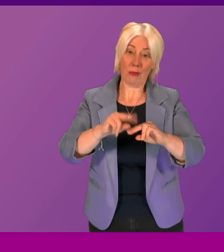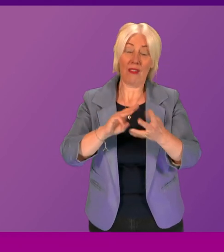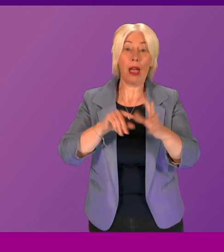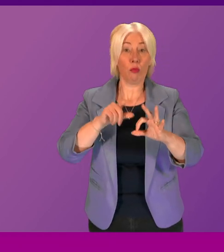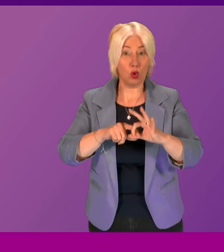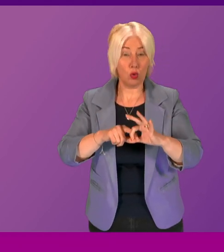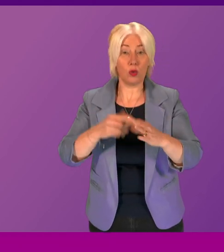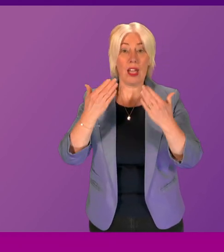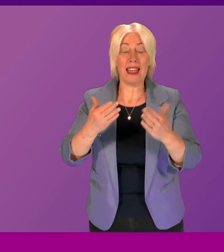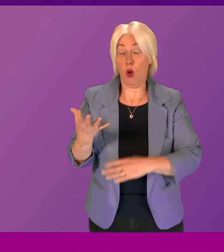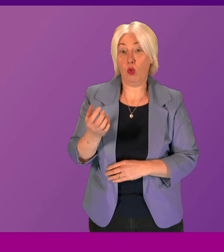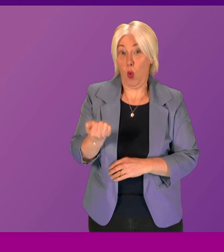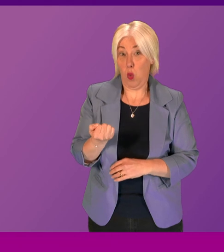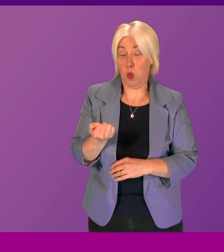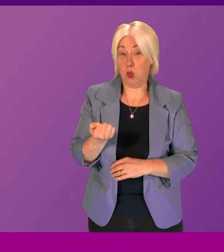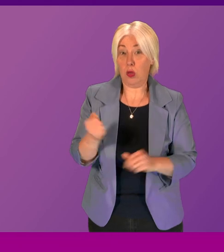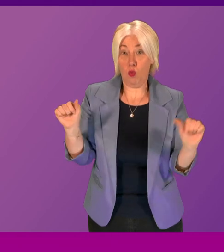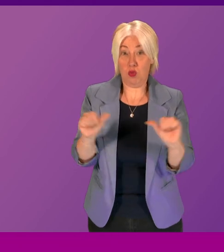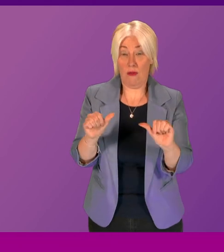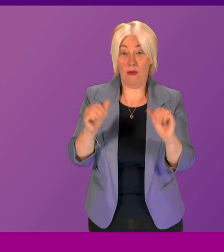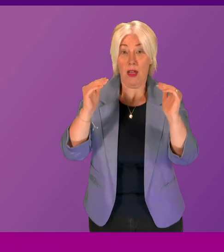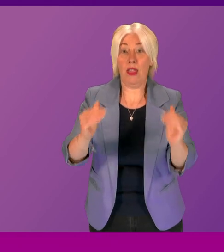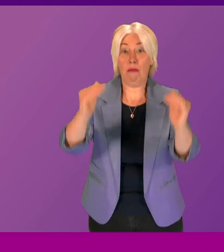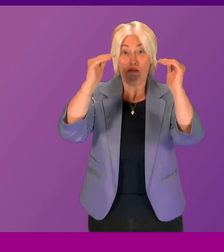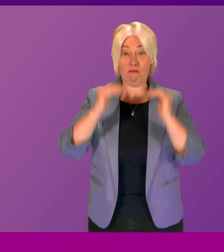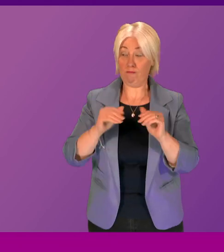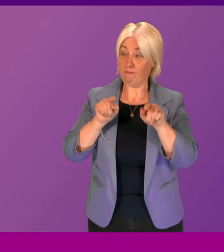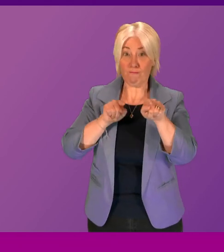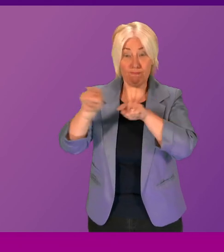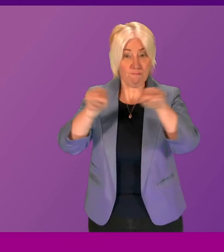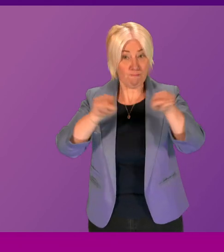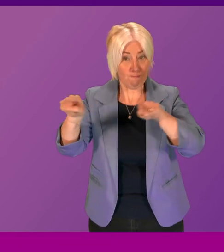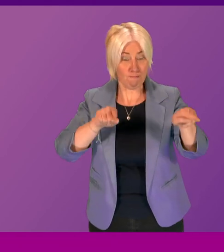We will suspend briefly to allow those in the chamber and the public gallery to leave.